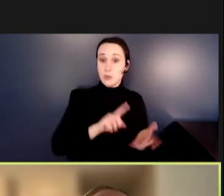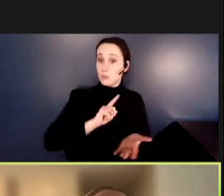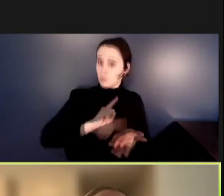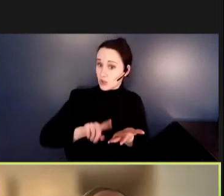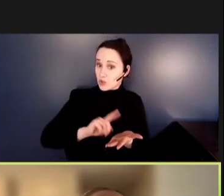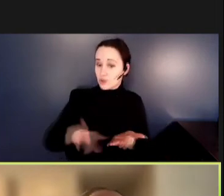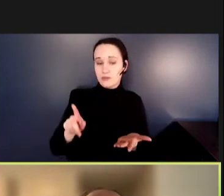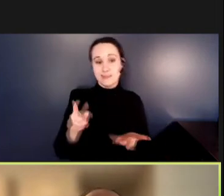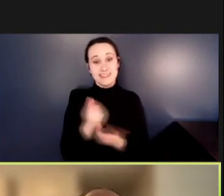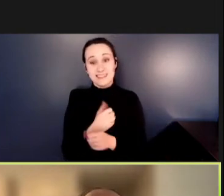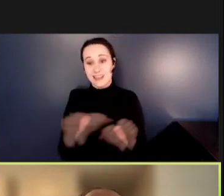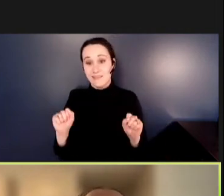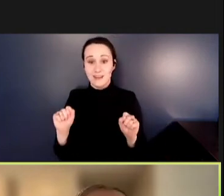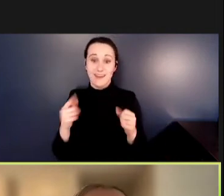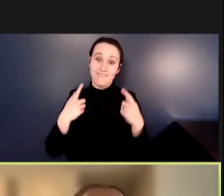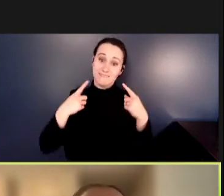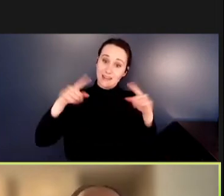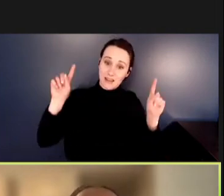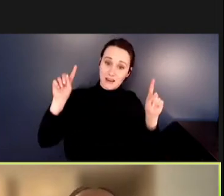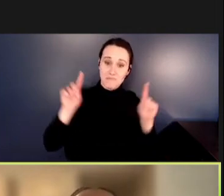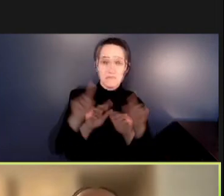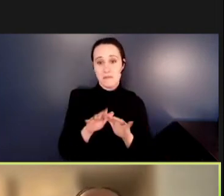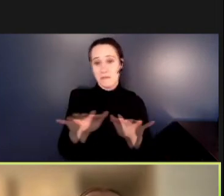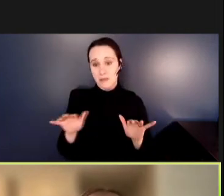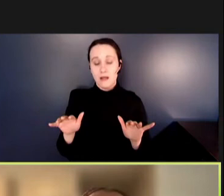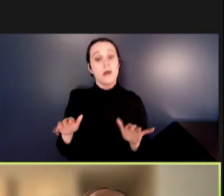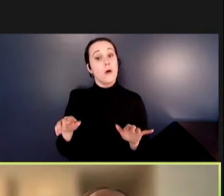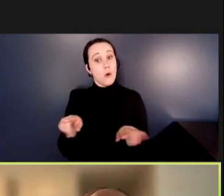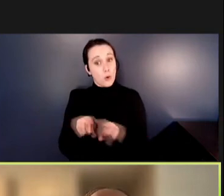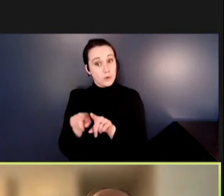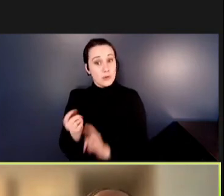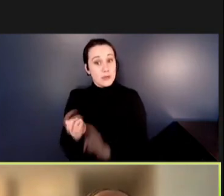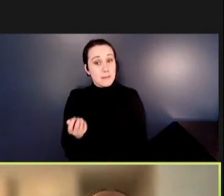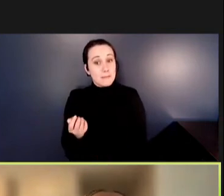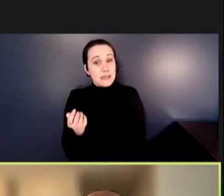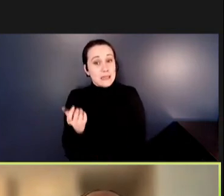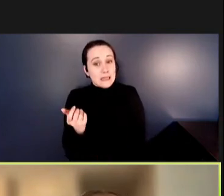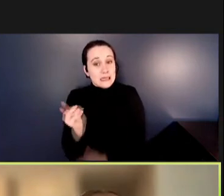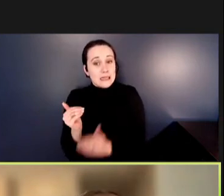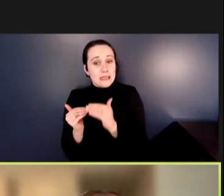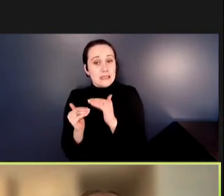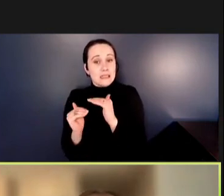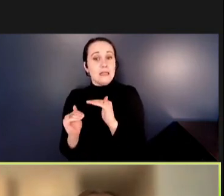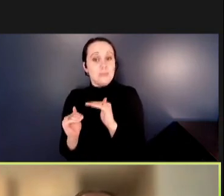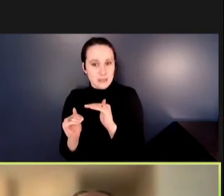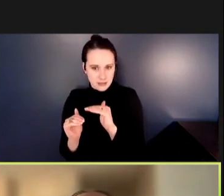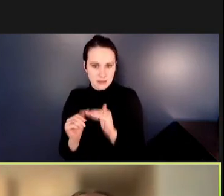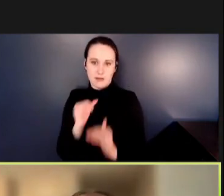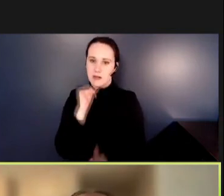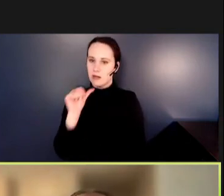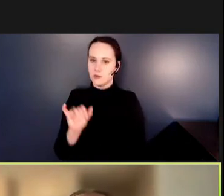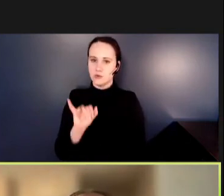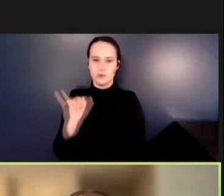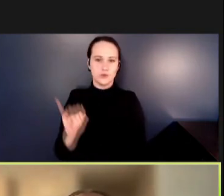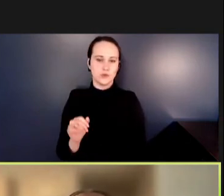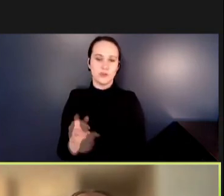and effectiveness, and then also some very limited uninsured adult vaccine purchasing.